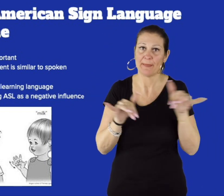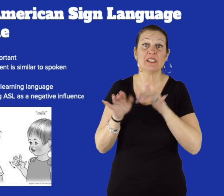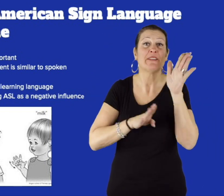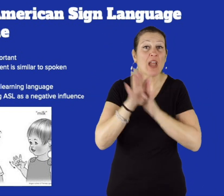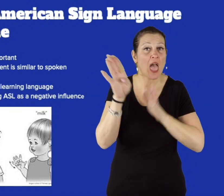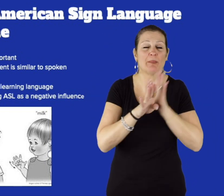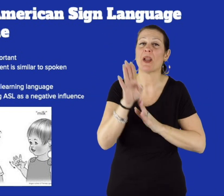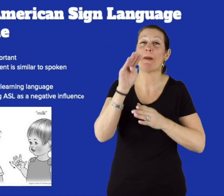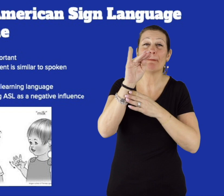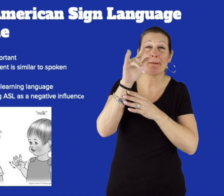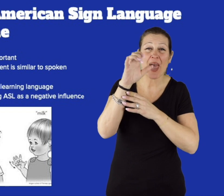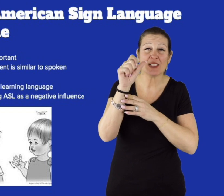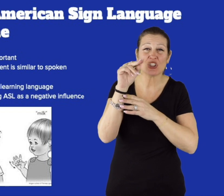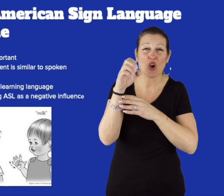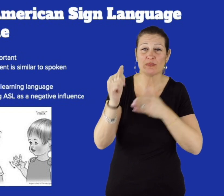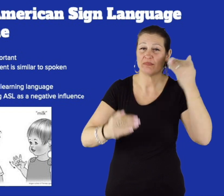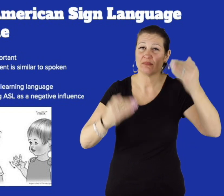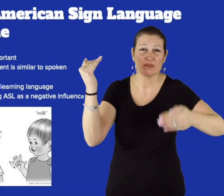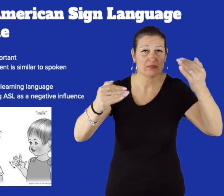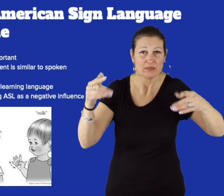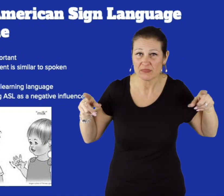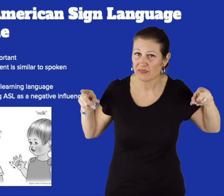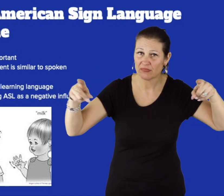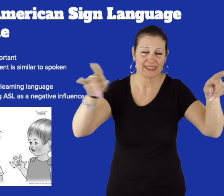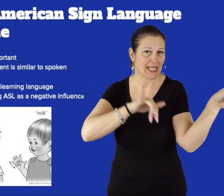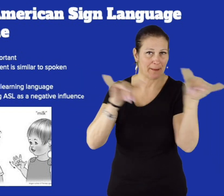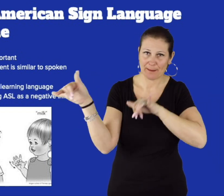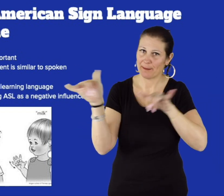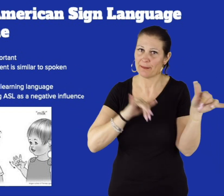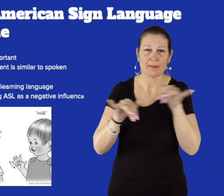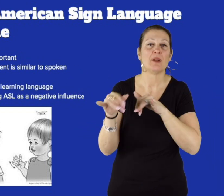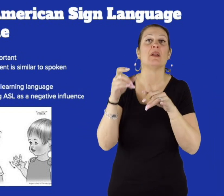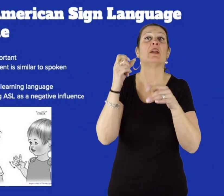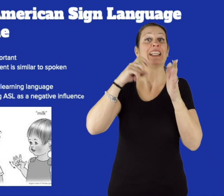parents and family’s involvement. ASL and English development is similar,